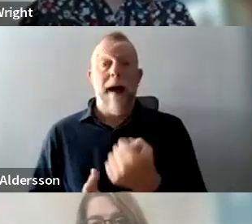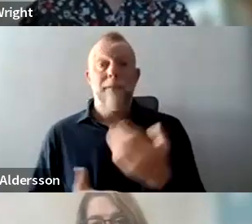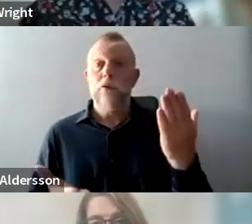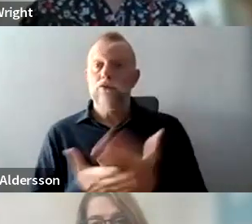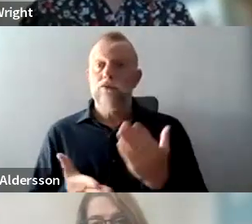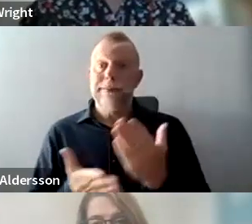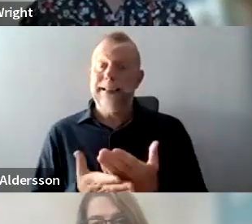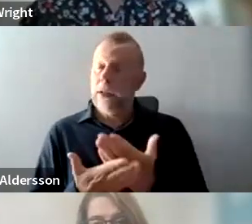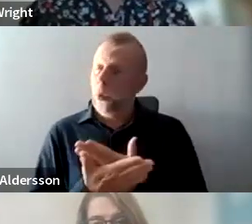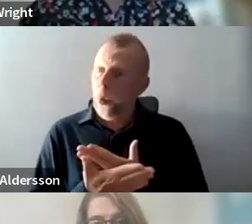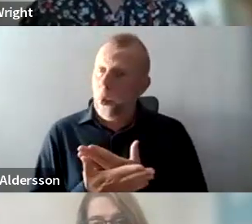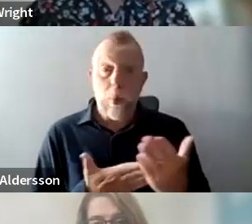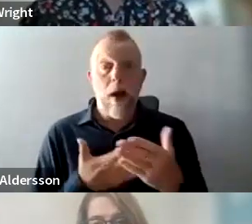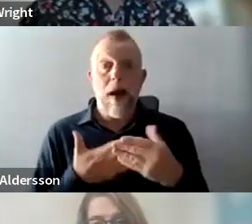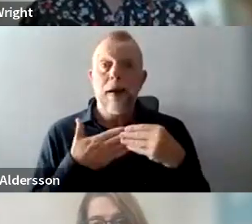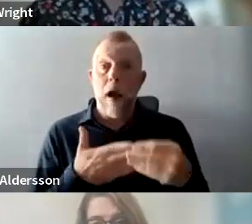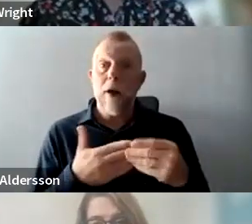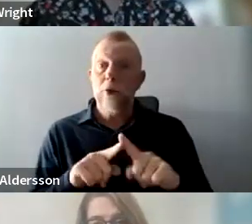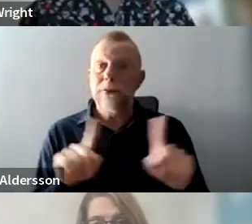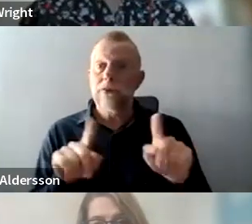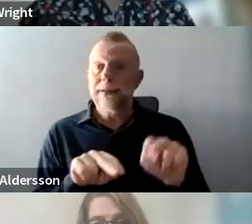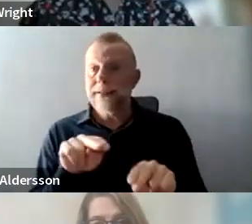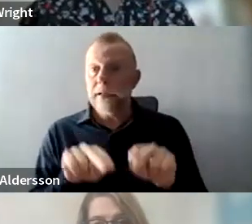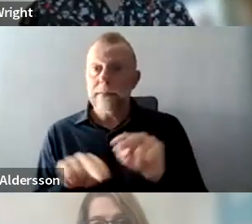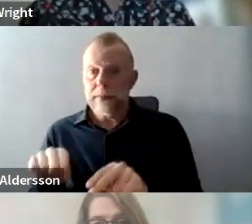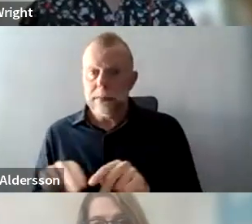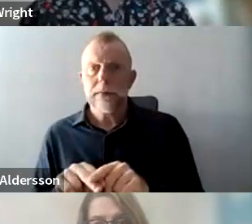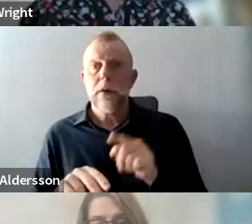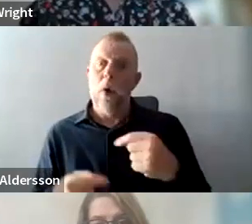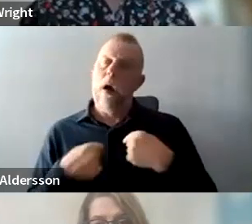comprehensive guide to the different assessments. That's certainly where I would go if I was